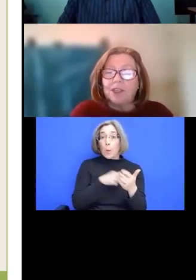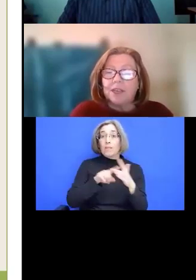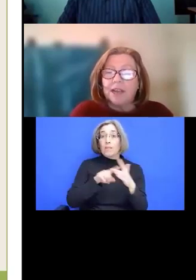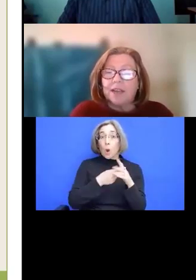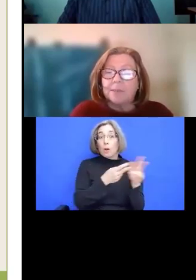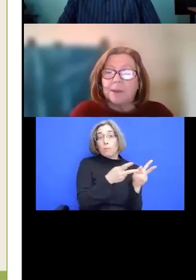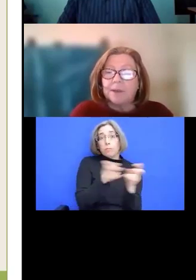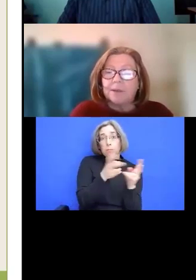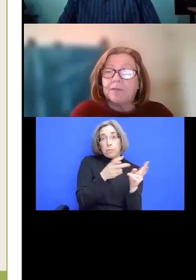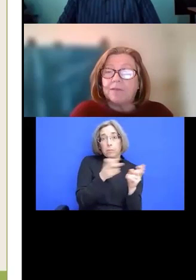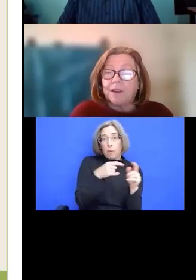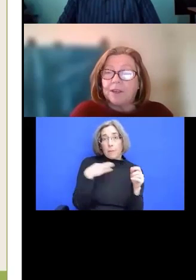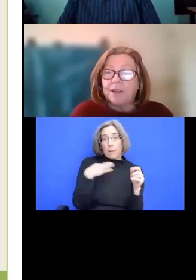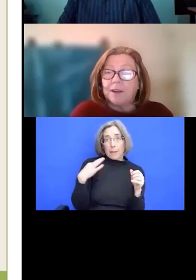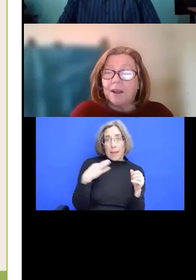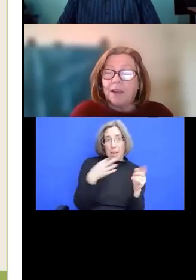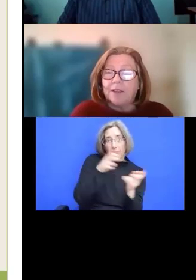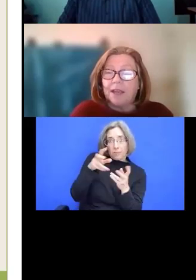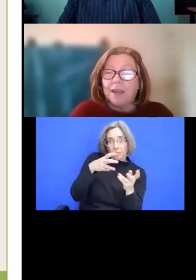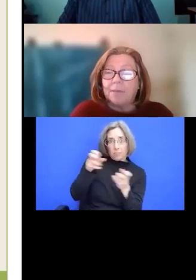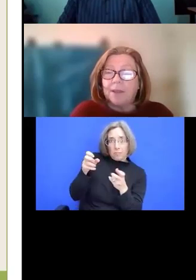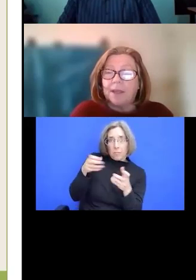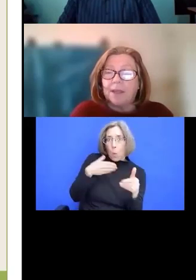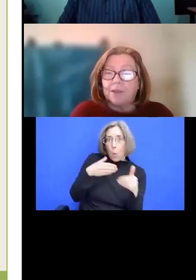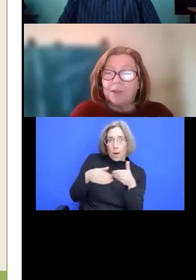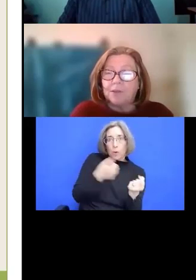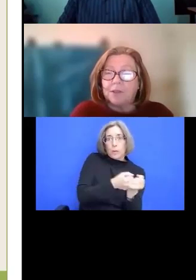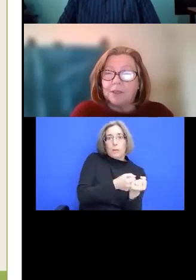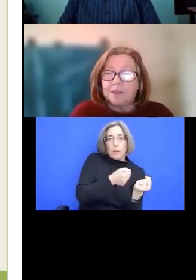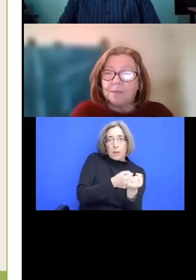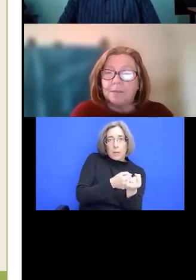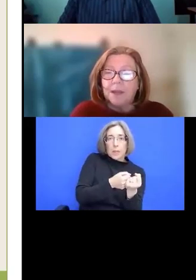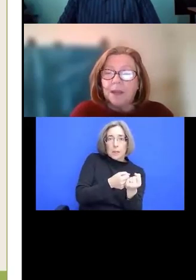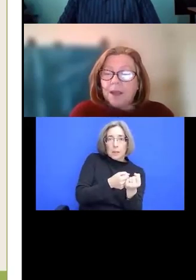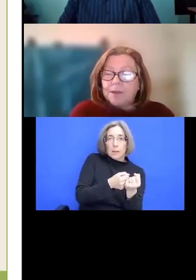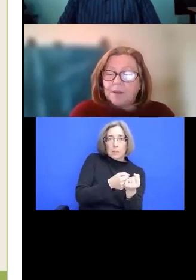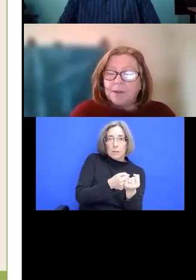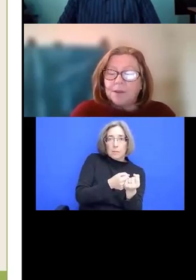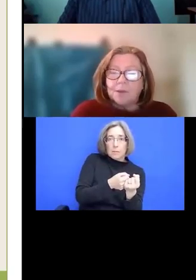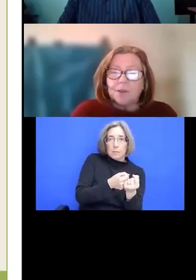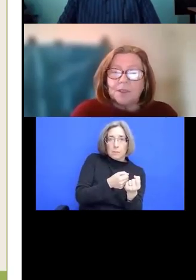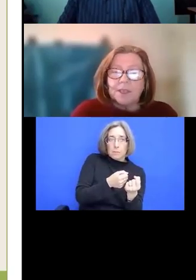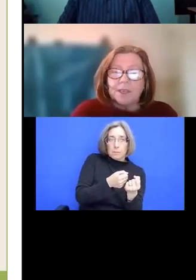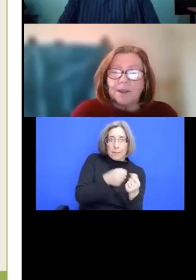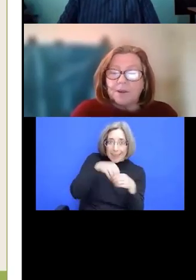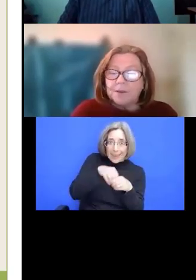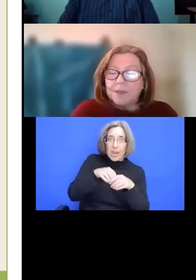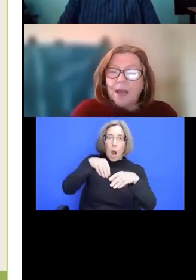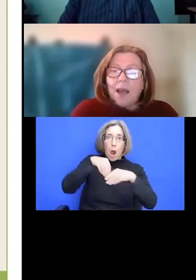and has been funded by the internal system. So you will start seeing those.